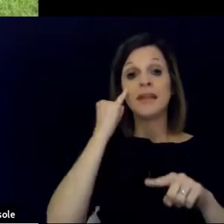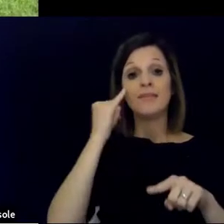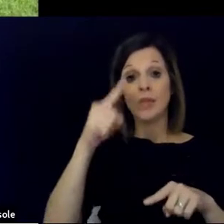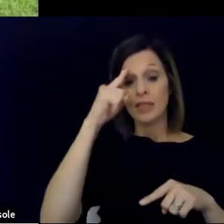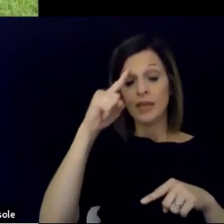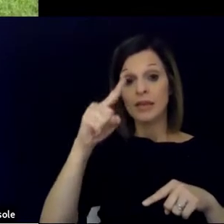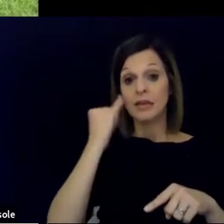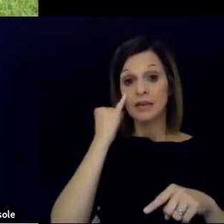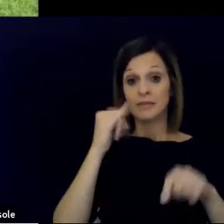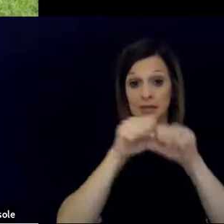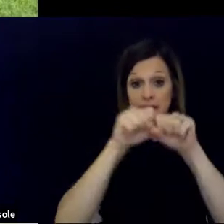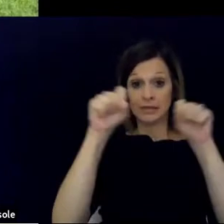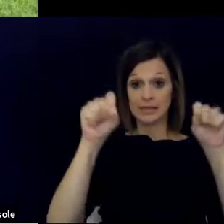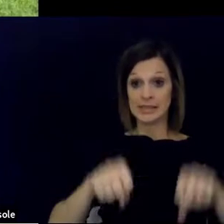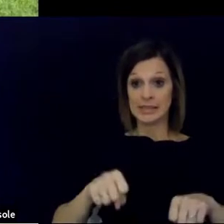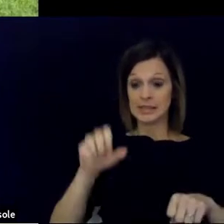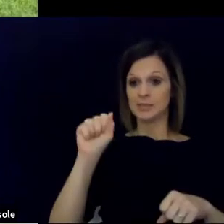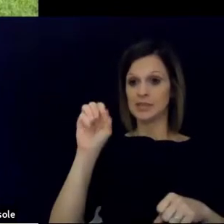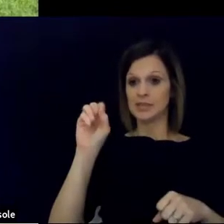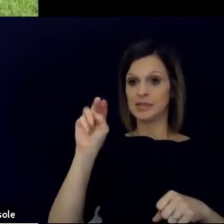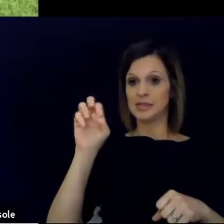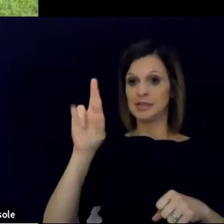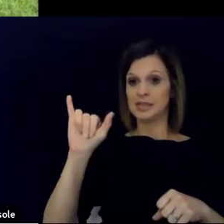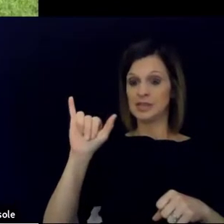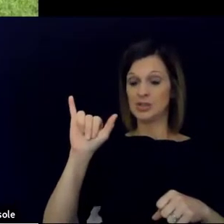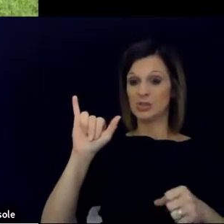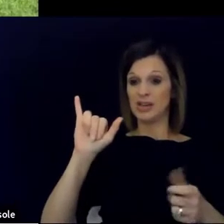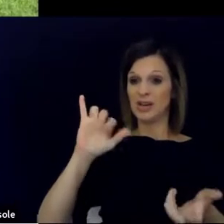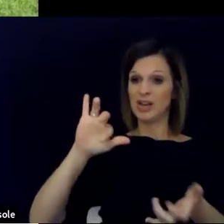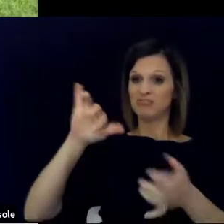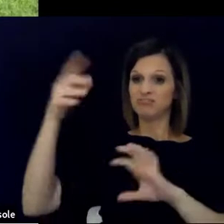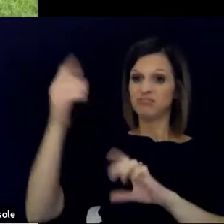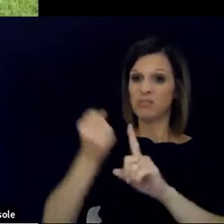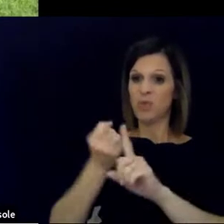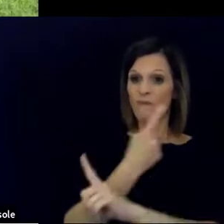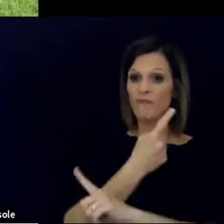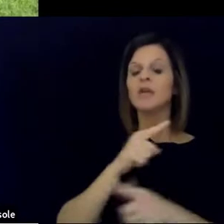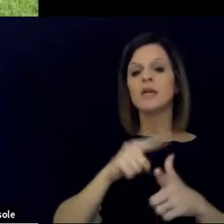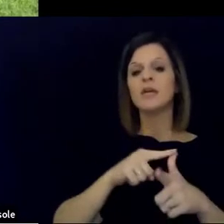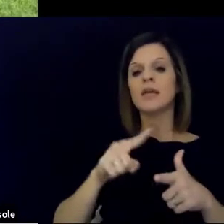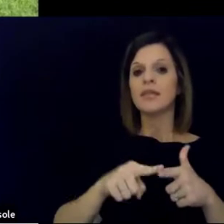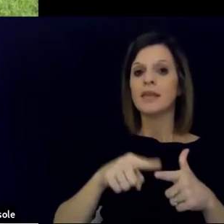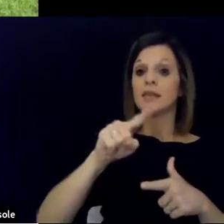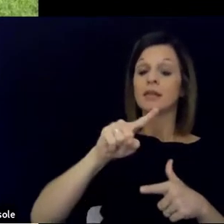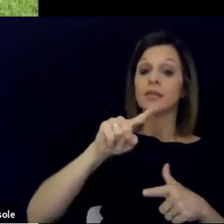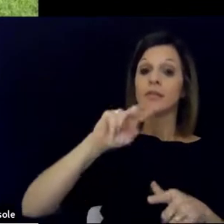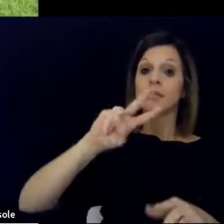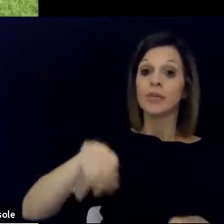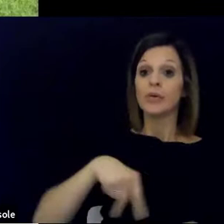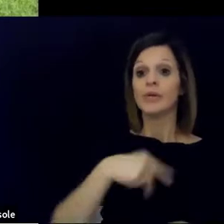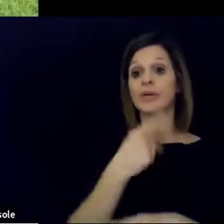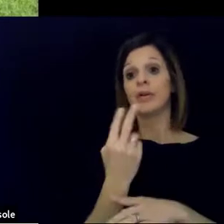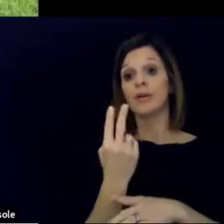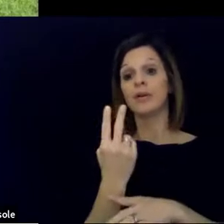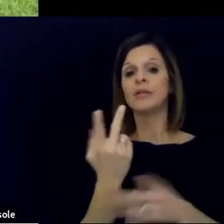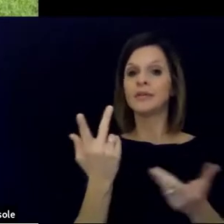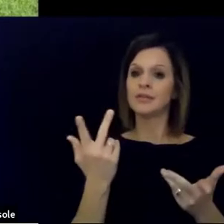hanging upside down for kids with charge is going to help relax them. 'Cause again, the head's gonna be under control,